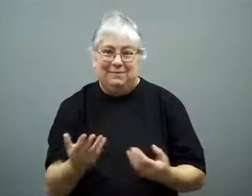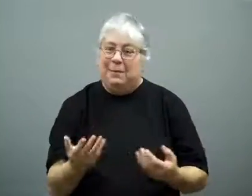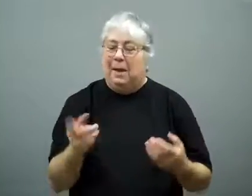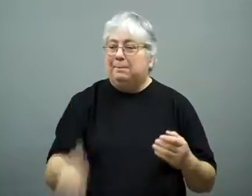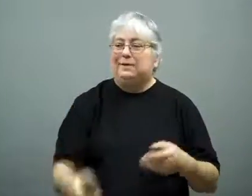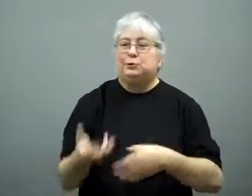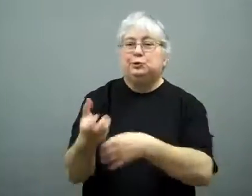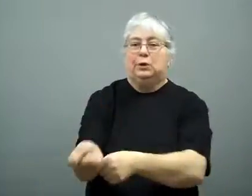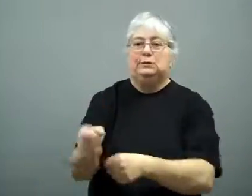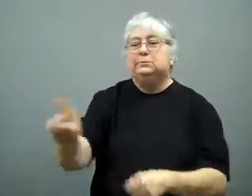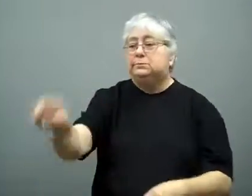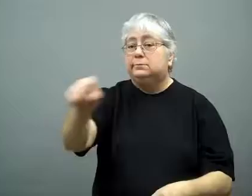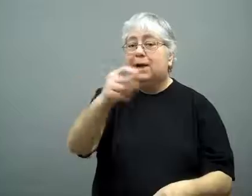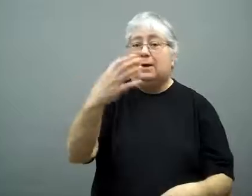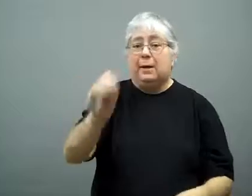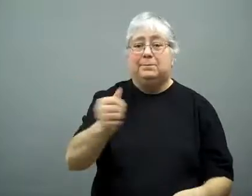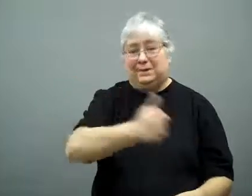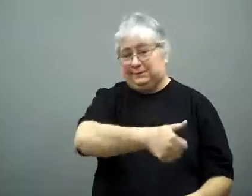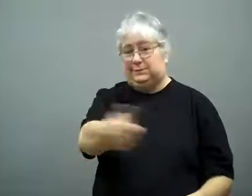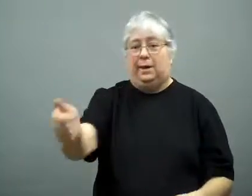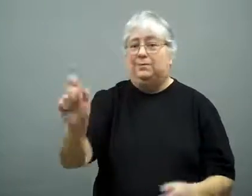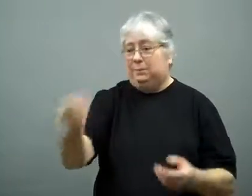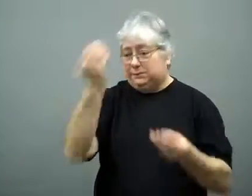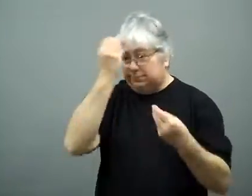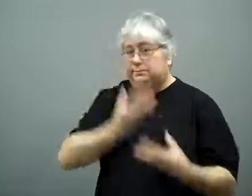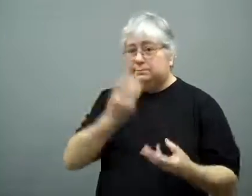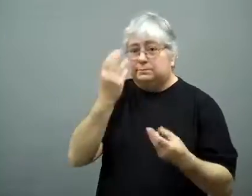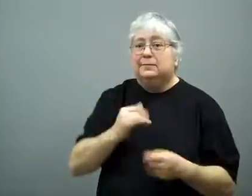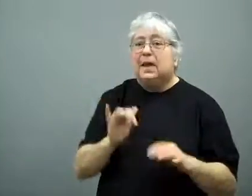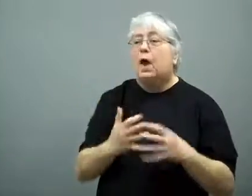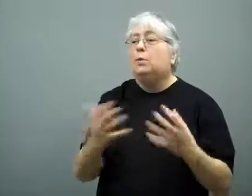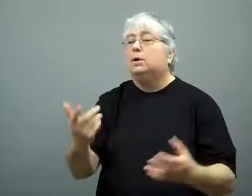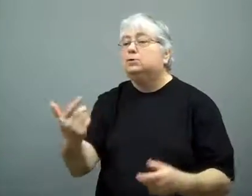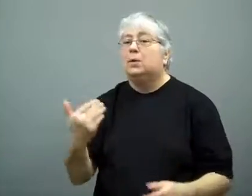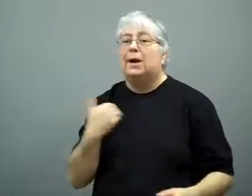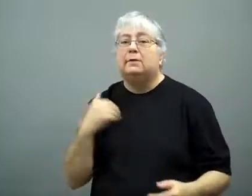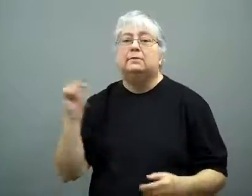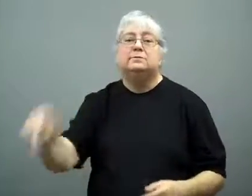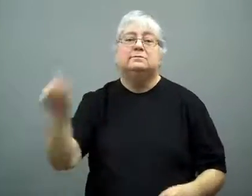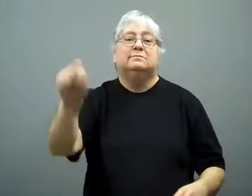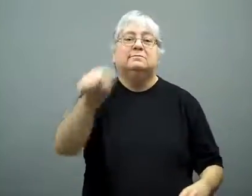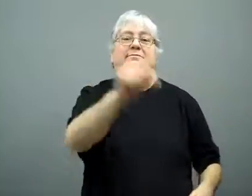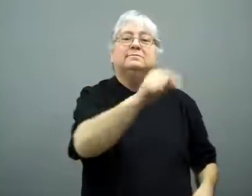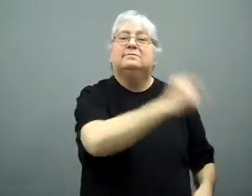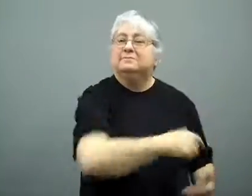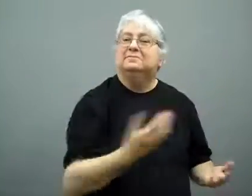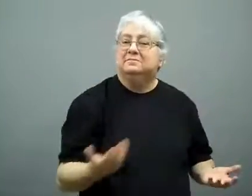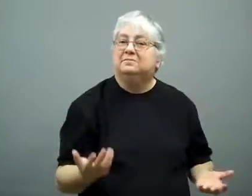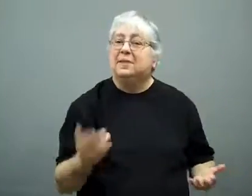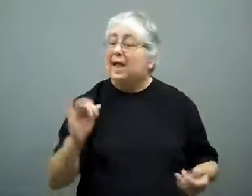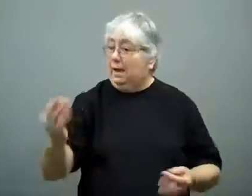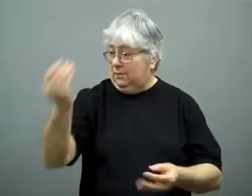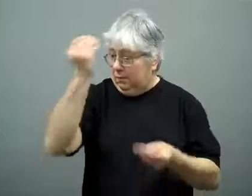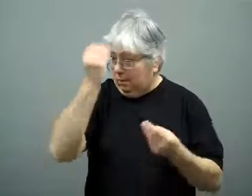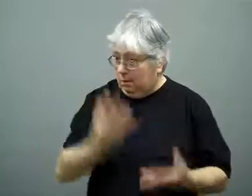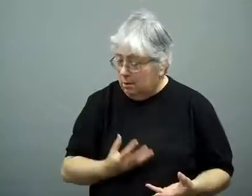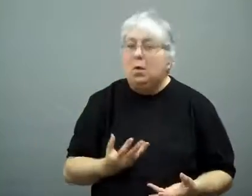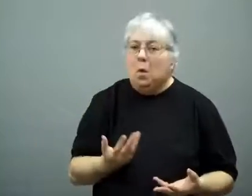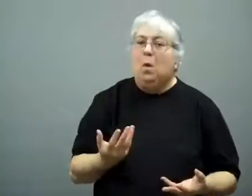It has to trust companies to self report how much material they have.